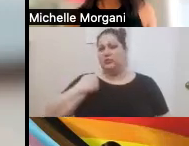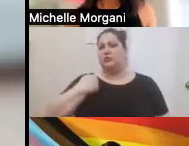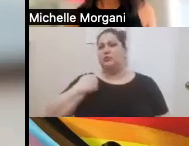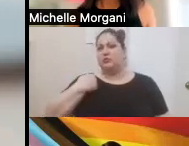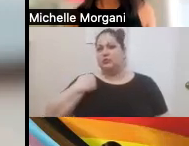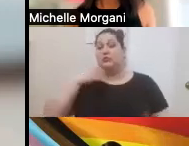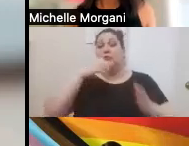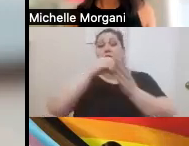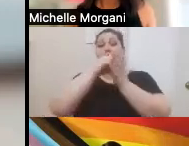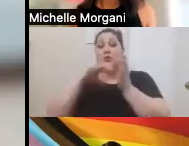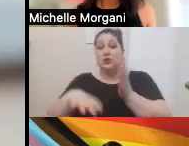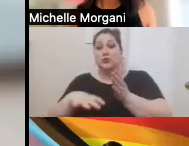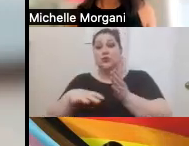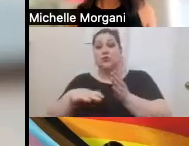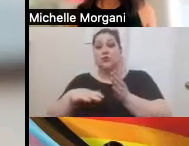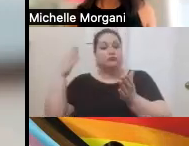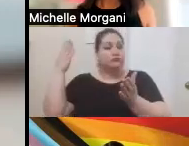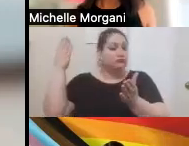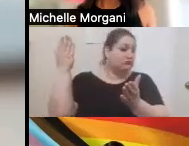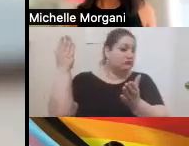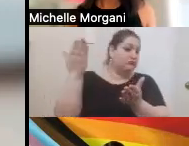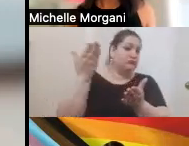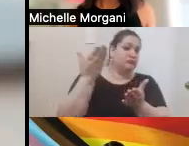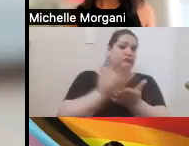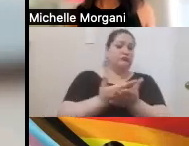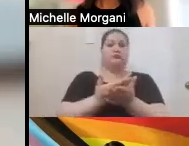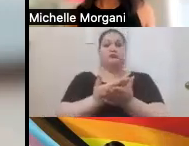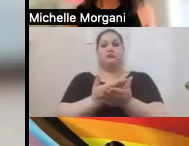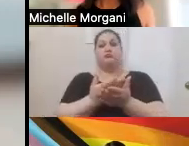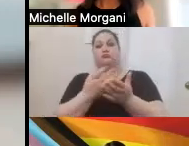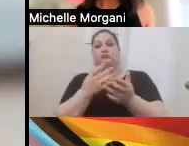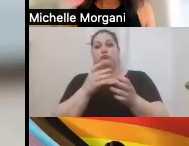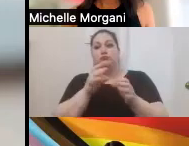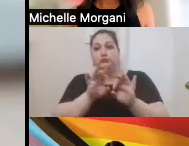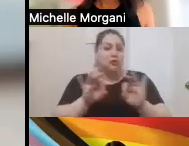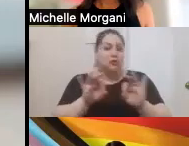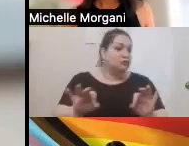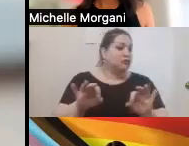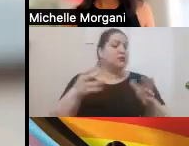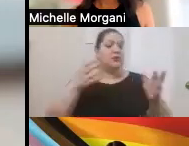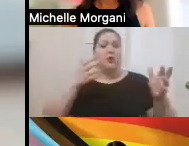their degree already set up with all of their technology and was a very proficient user of it.